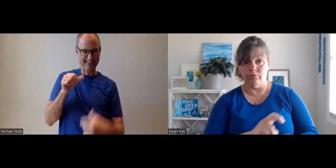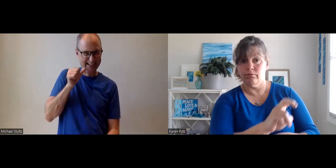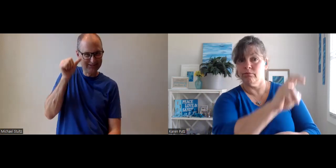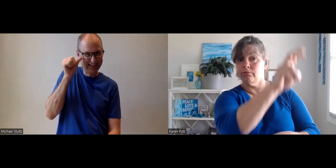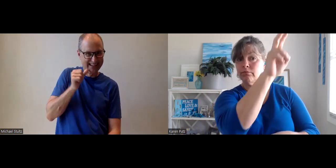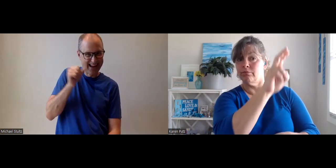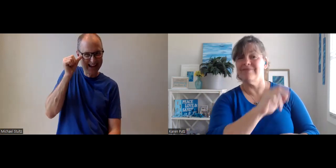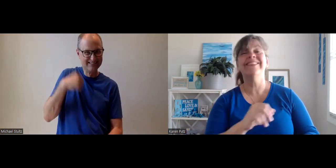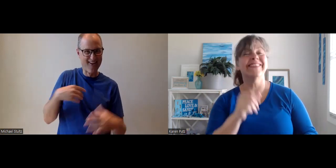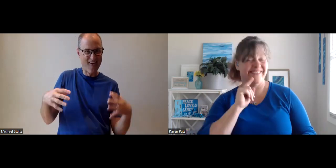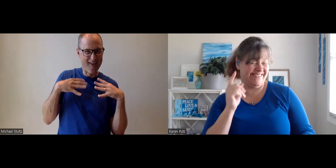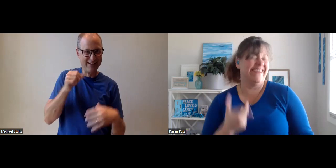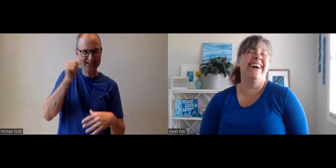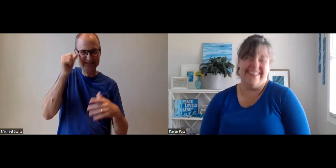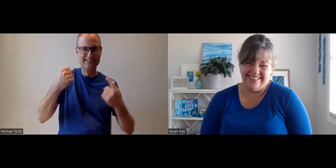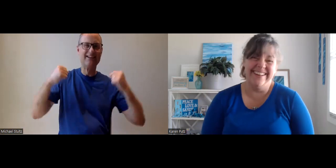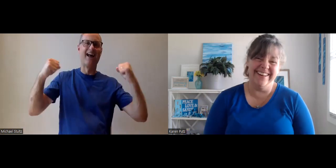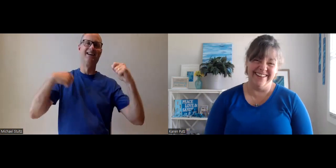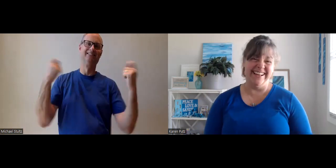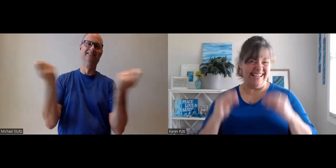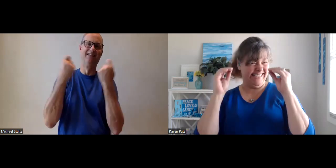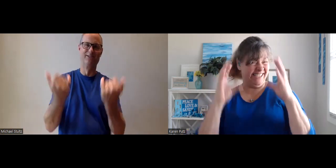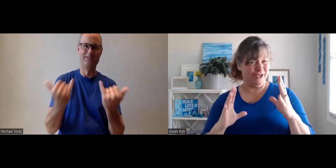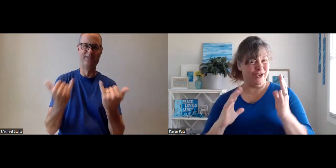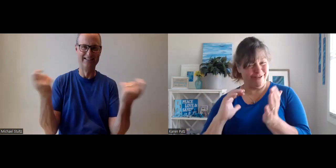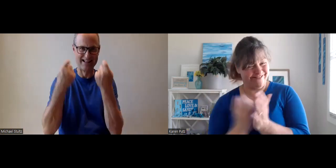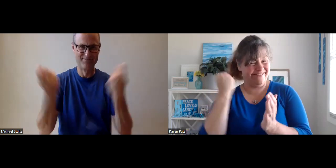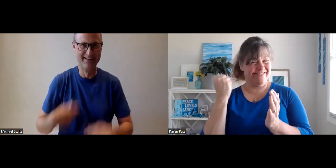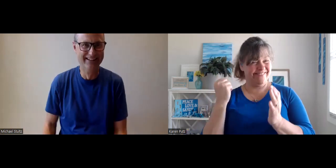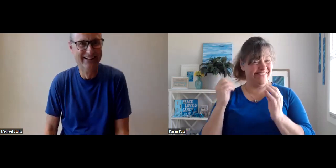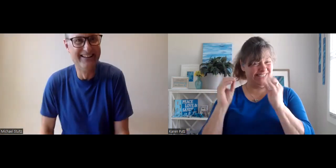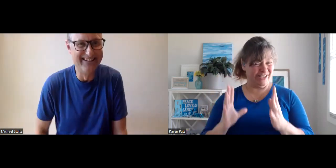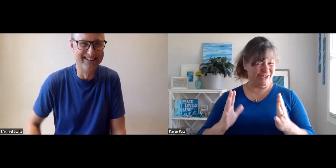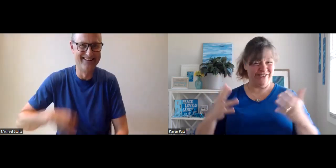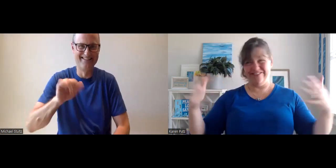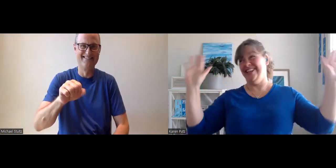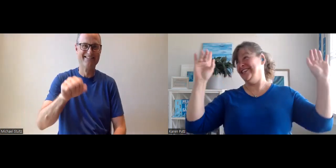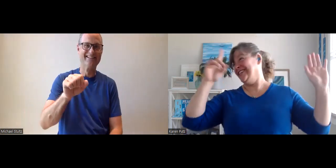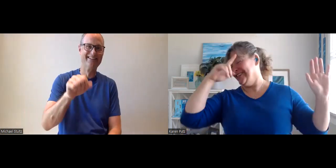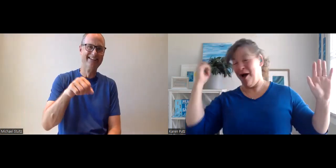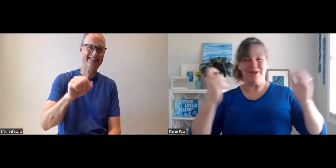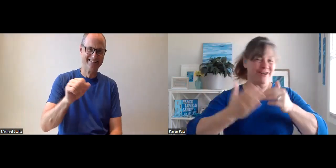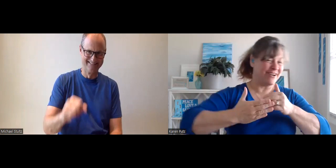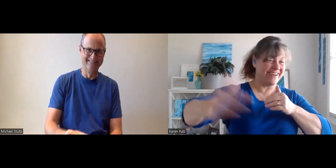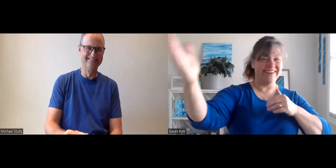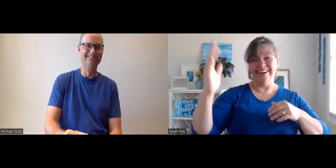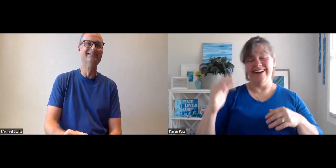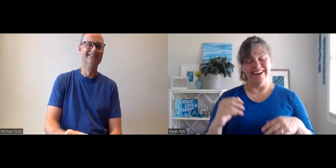you have to find the right, um, timing for the photographs. You know, it's a tough challenge, You know,